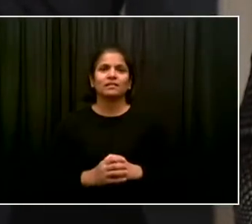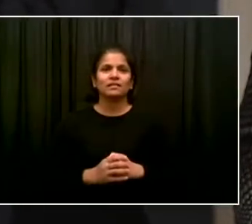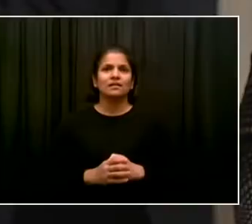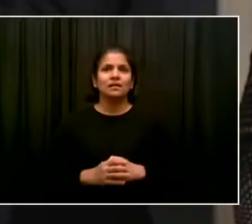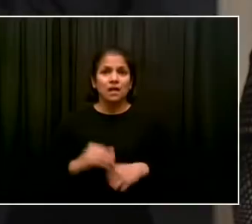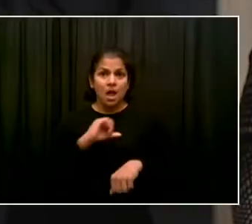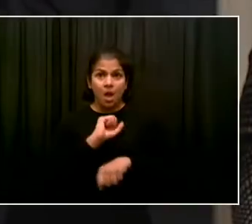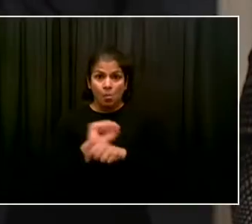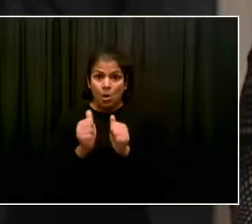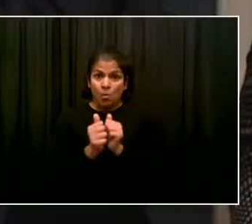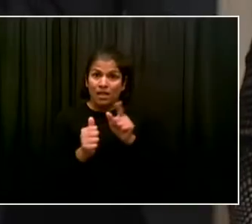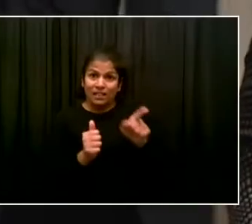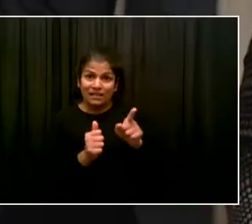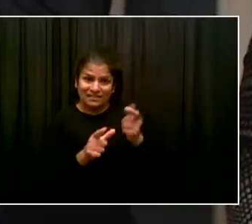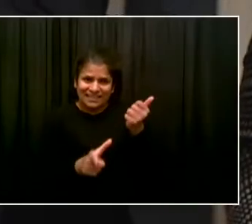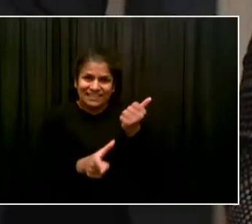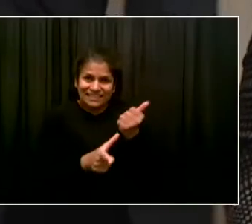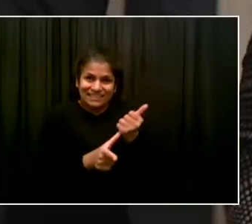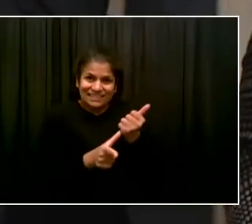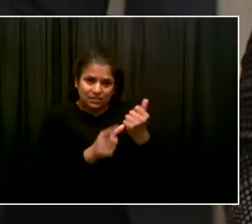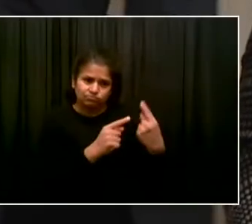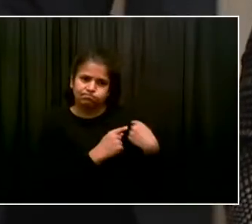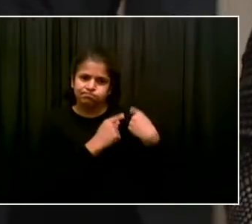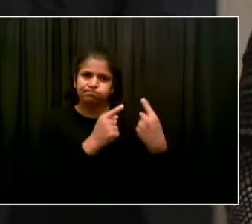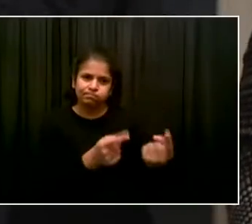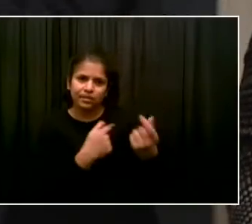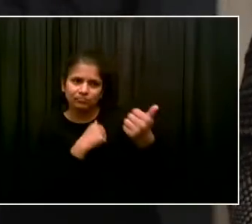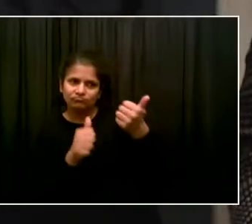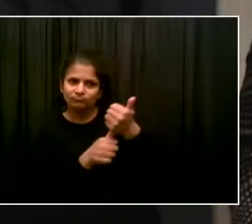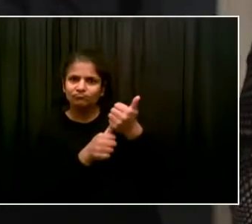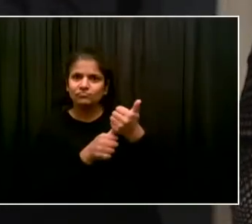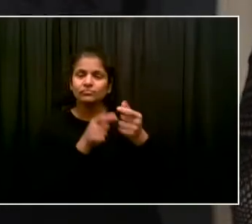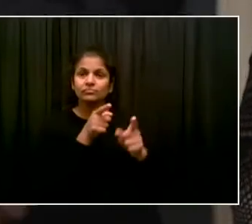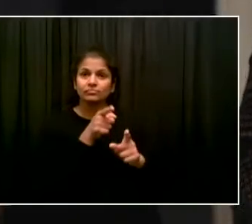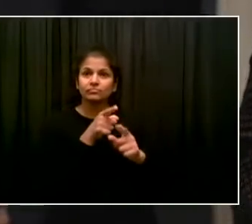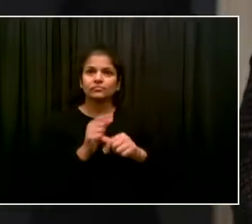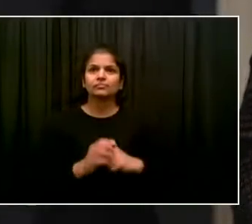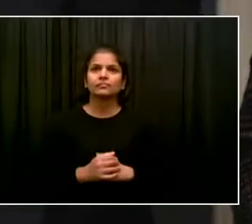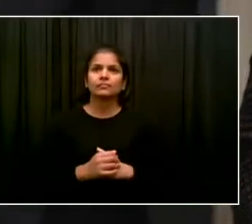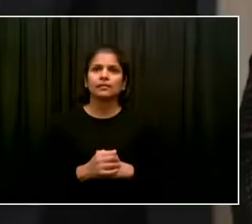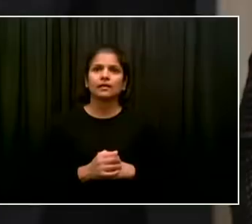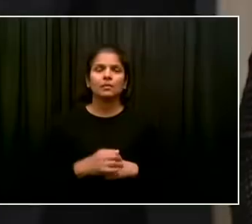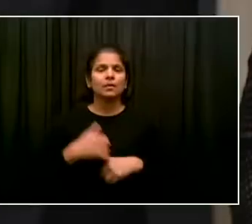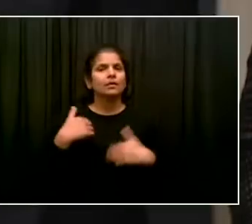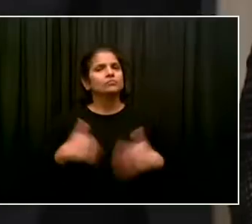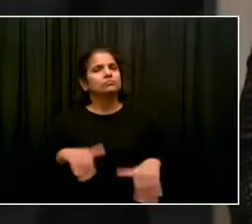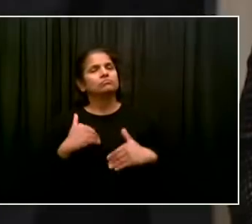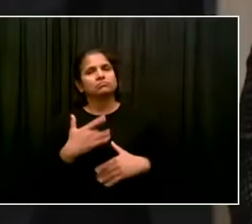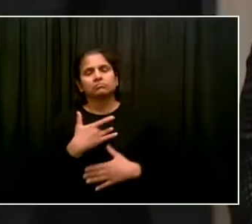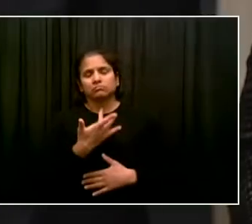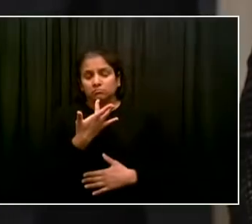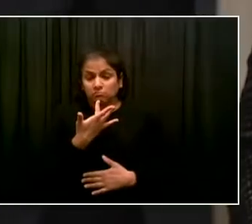BAPTIST CHURCH IS HERE WHERE I SERVED AS HIS ASSISTANT.